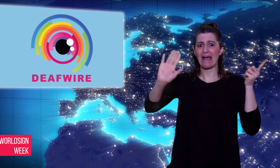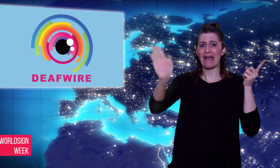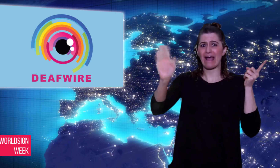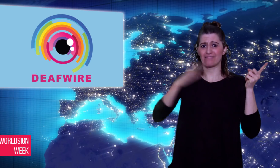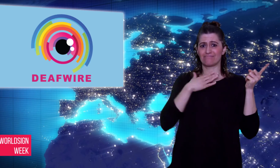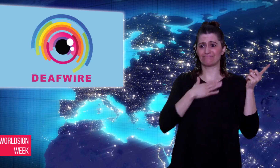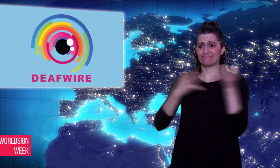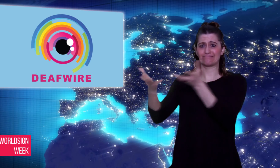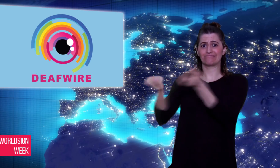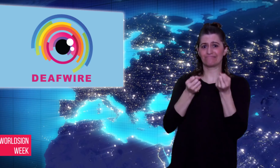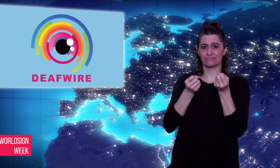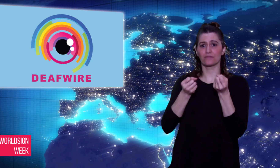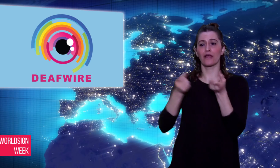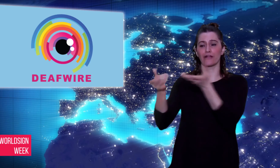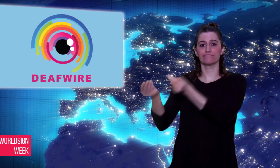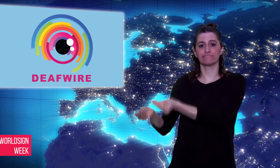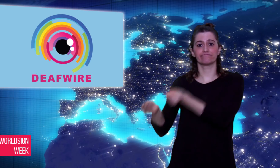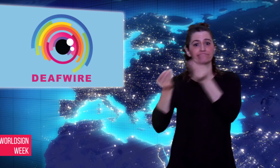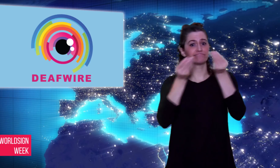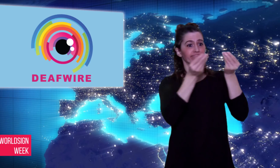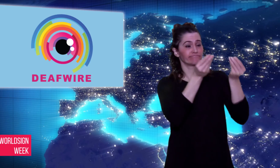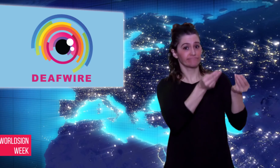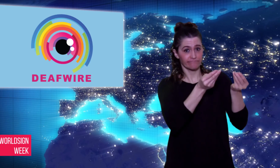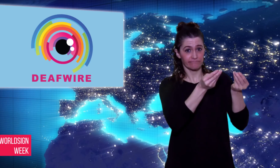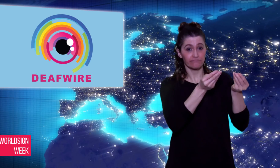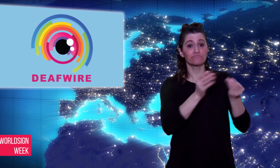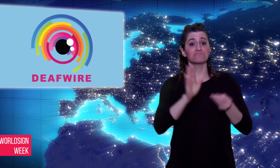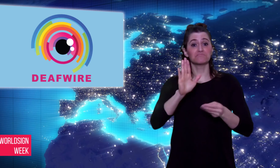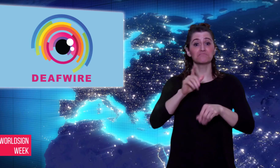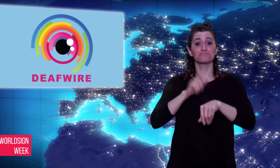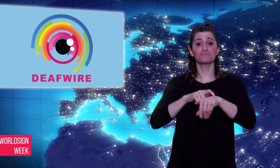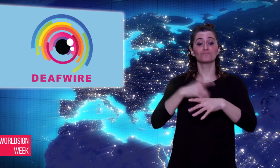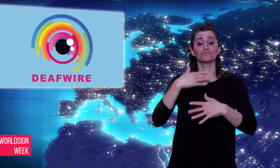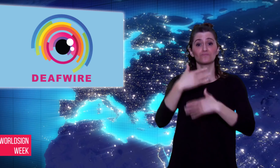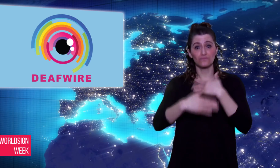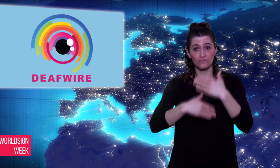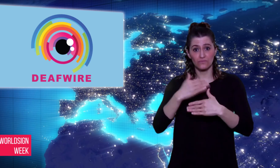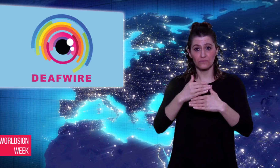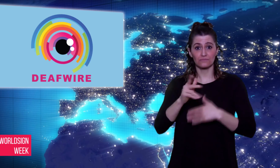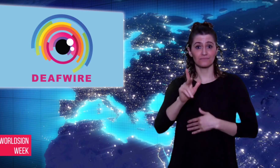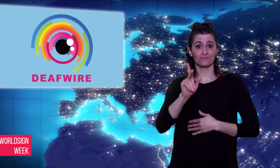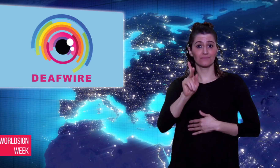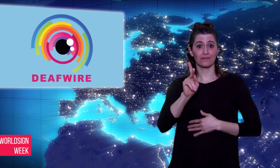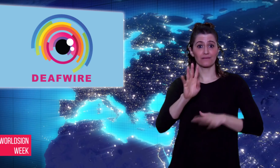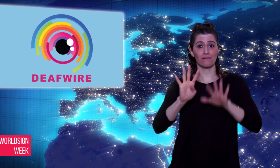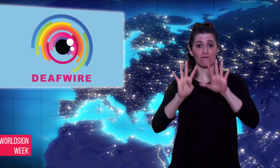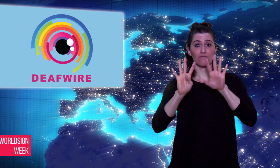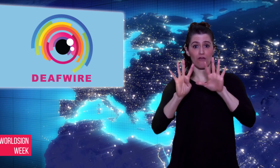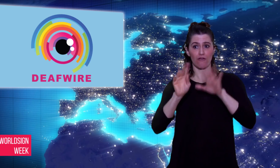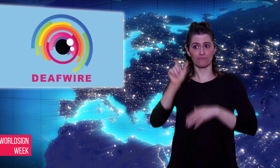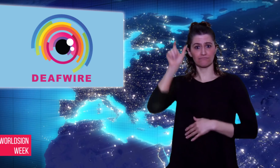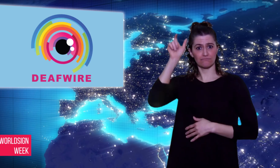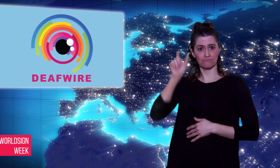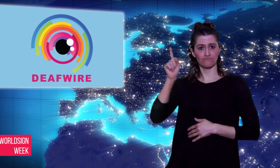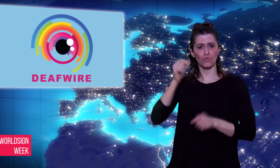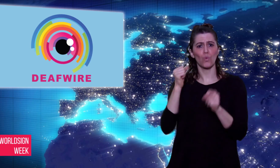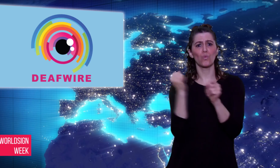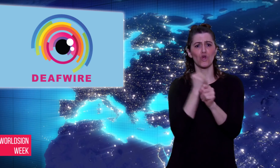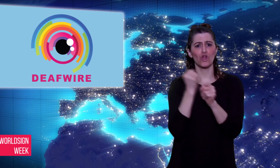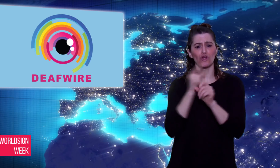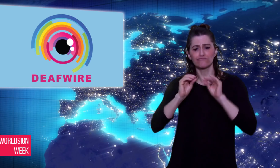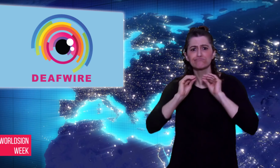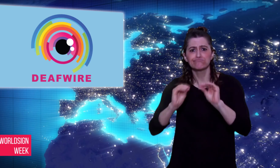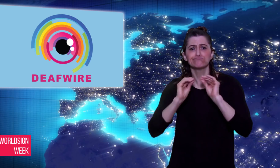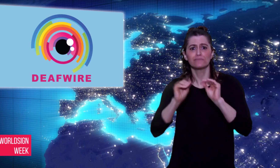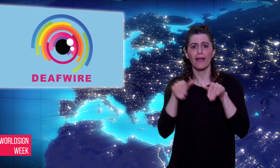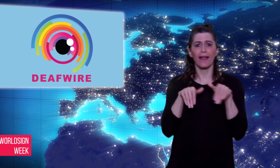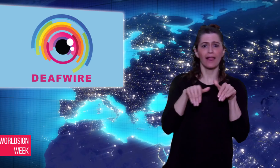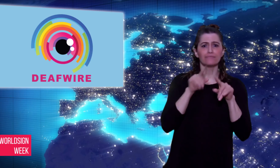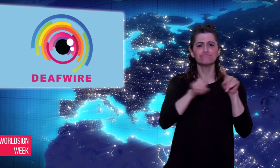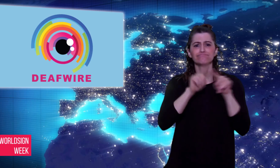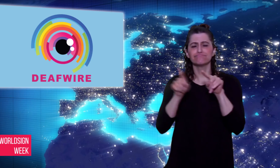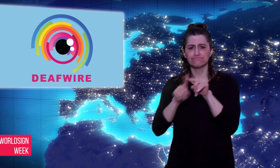trainer from the Washington State